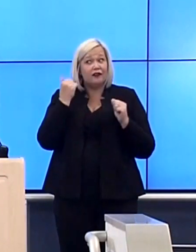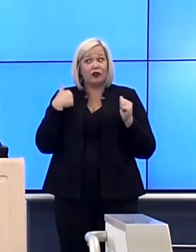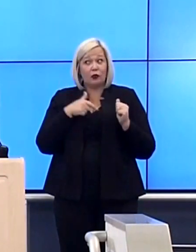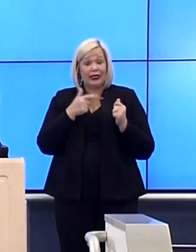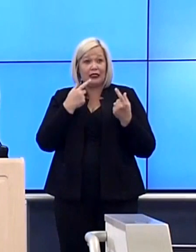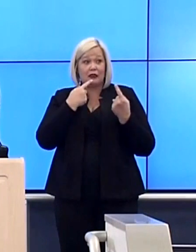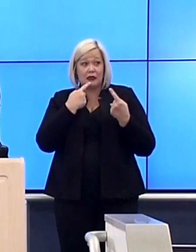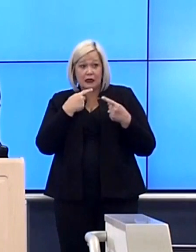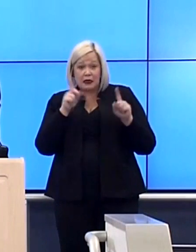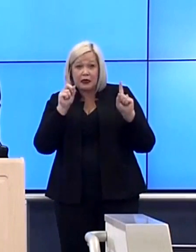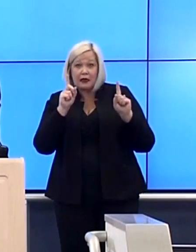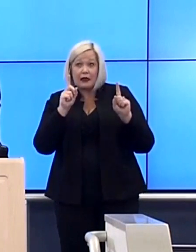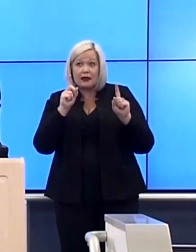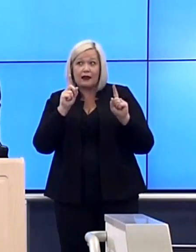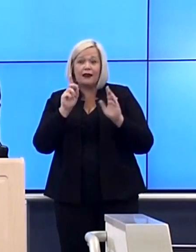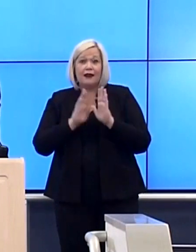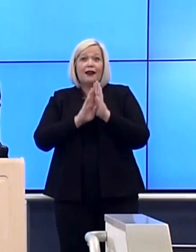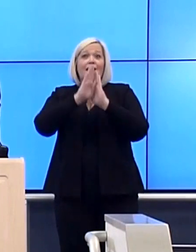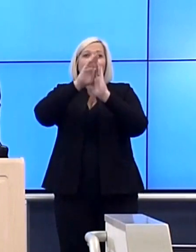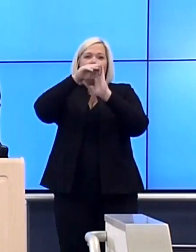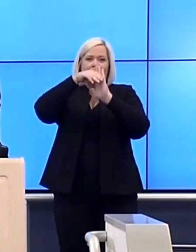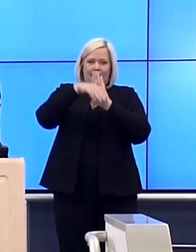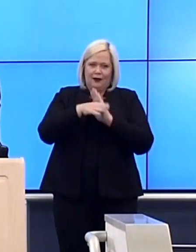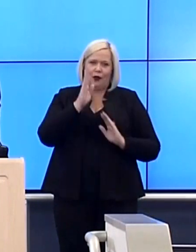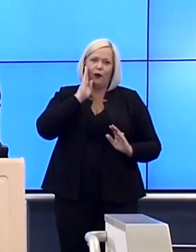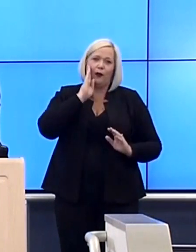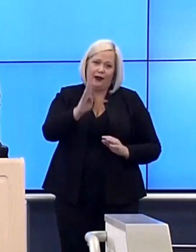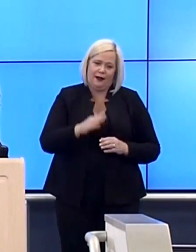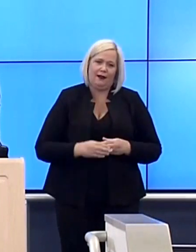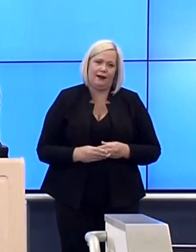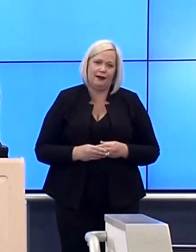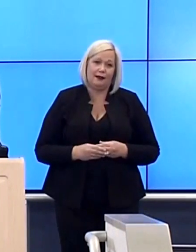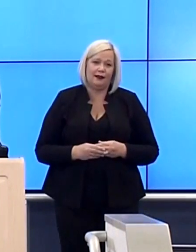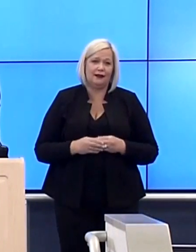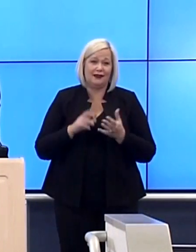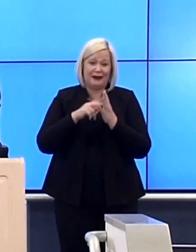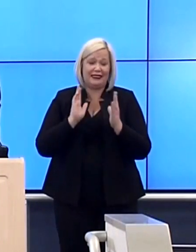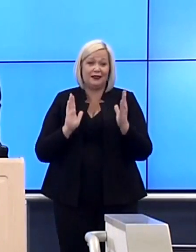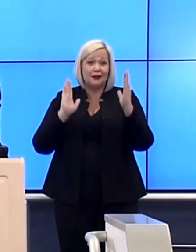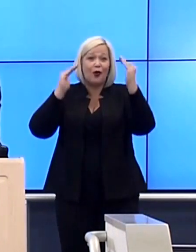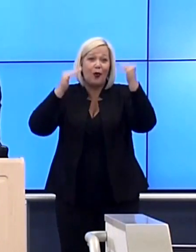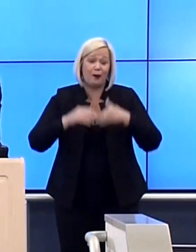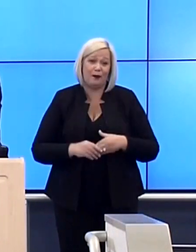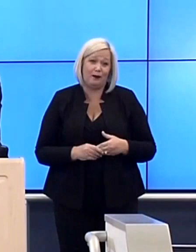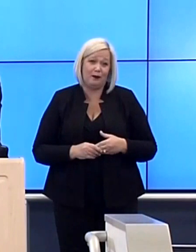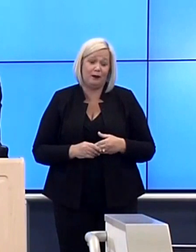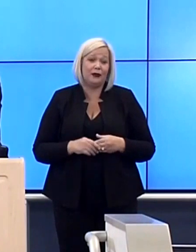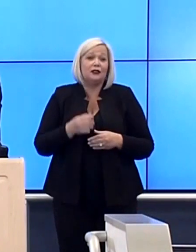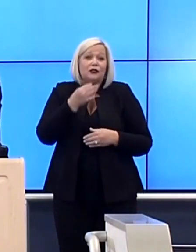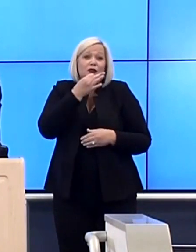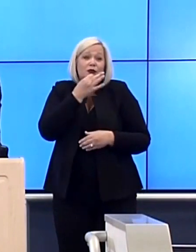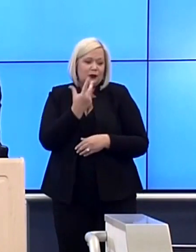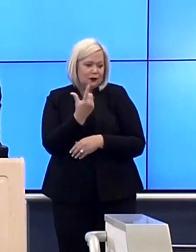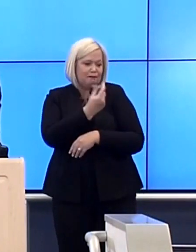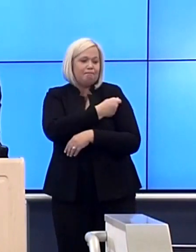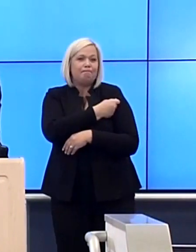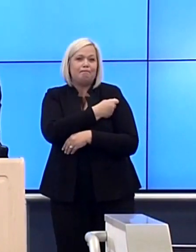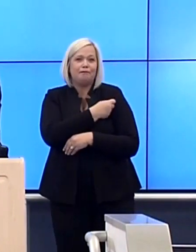THE ORDER LASTS THREE WEEKS. AND AT THE END, IF WE HAVE ALL AND AT THE END, IF WE HAVE ALL DONE OUR PARTS, WE WILL BE IN A DONE OUR PARTS, WE WILL BE IN A BETTER PLACE. BETTER PLACE. HOPE IS ON THE HORIZON.